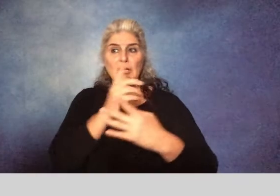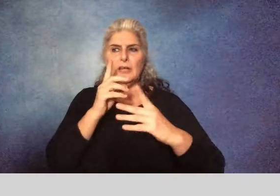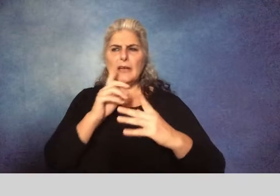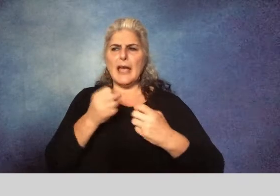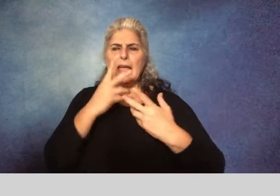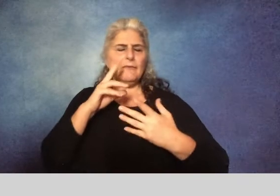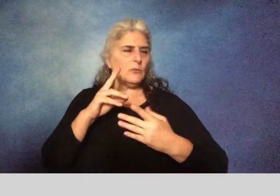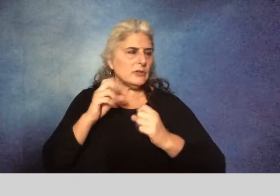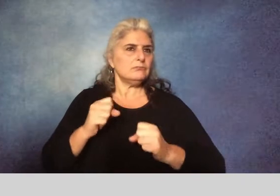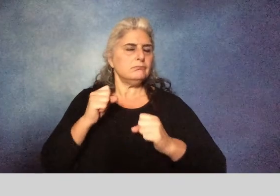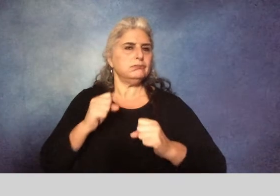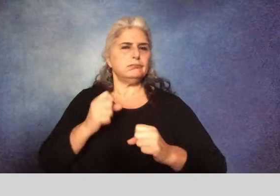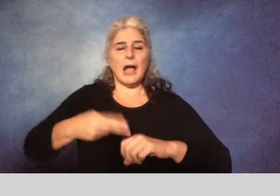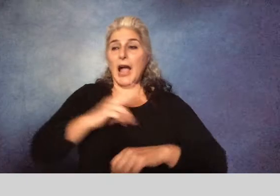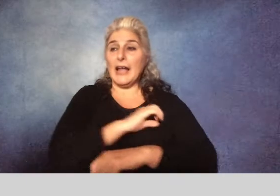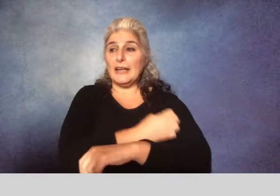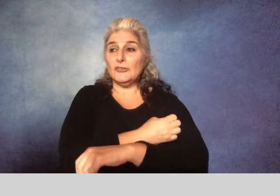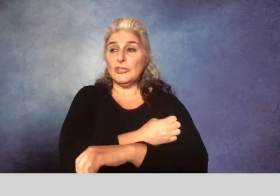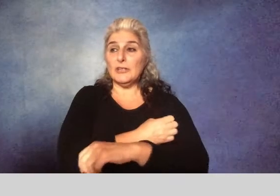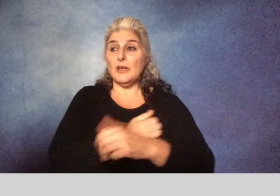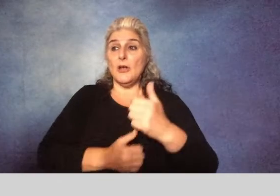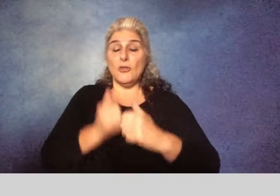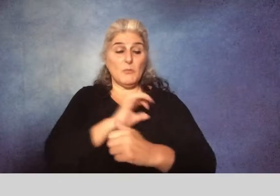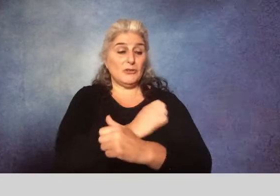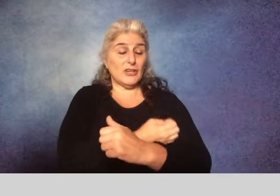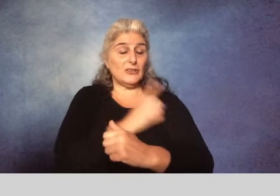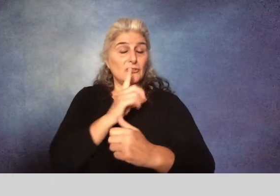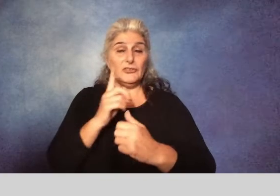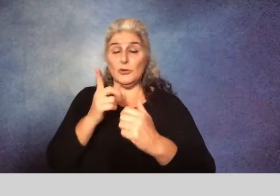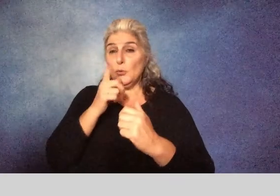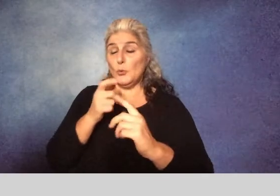With the most energetic tracks in the data belonging to a noise rock band named Lightning Bolt.